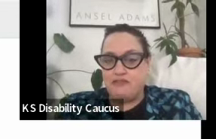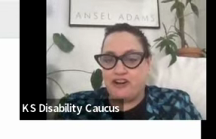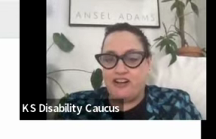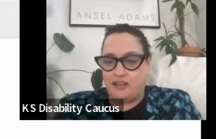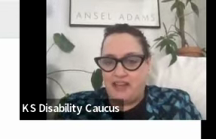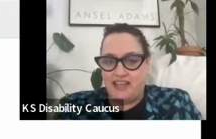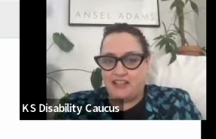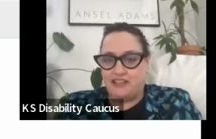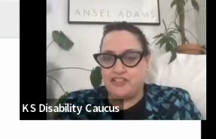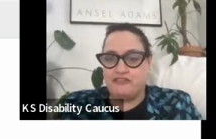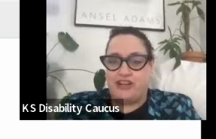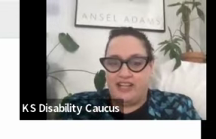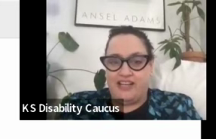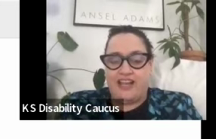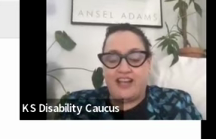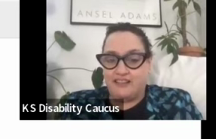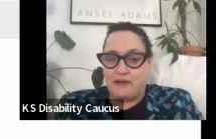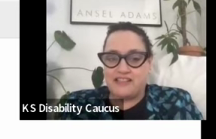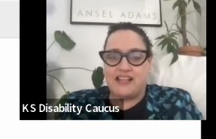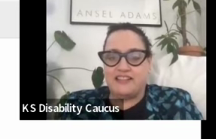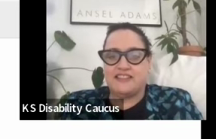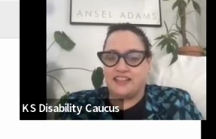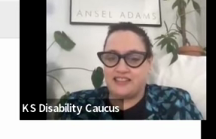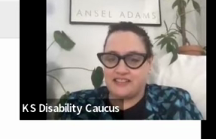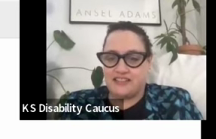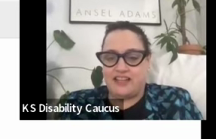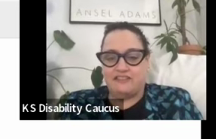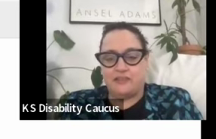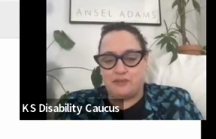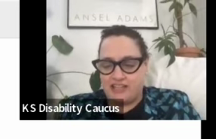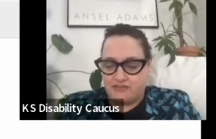We thank them for their sponsorship.